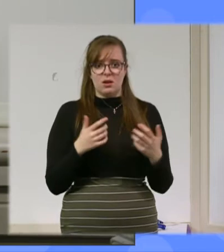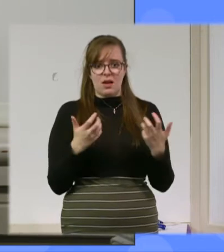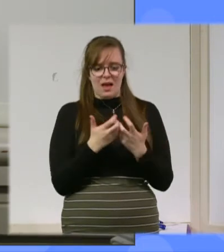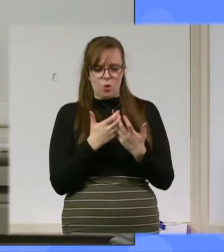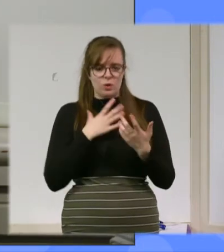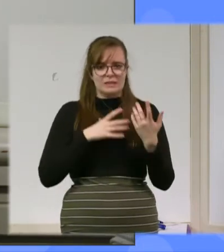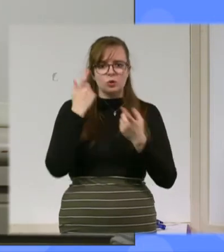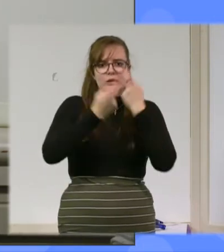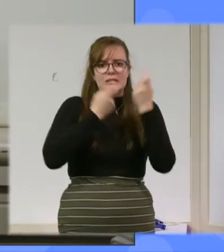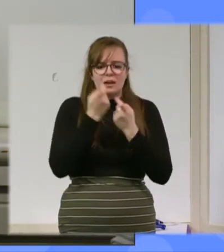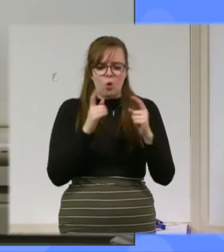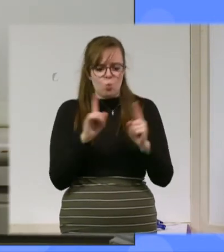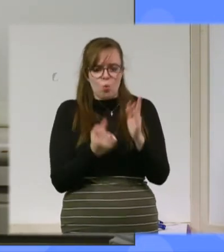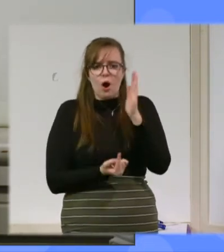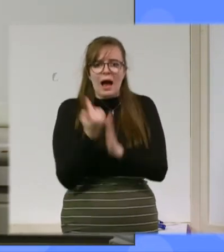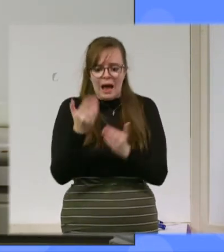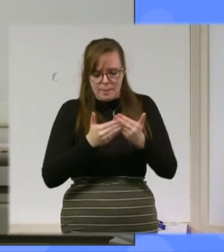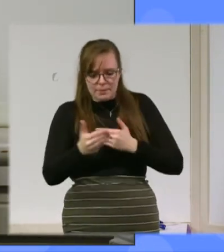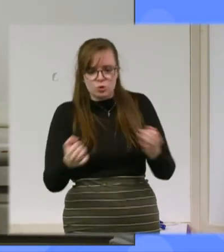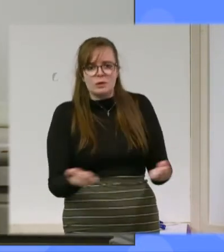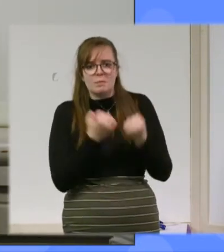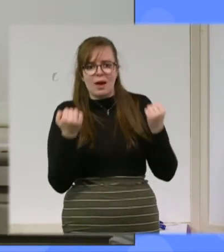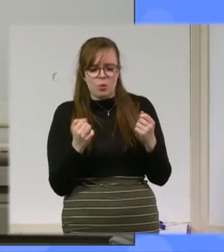what's going to happen to those powers where are they going to sit and how can